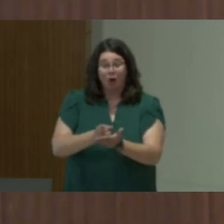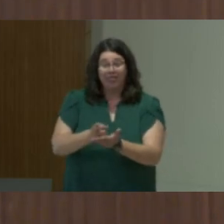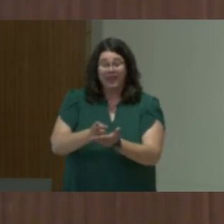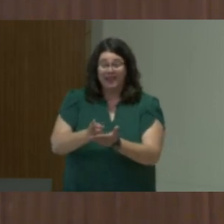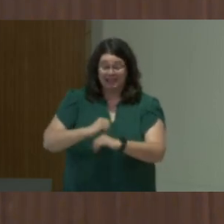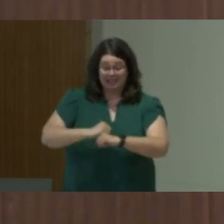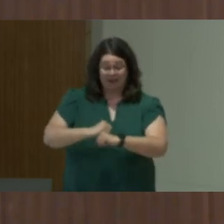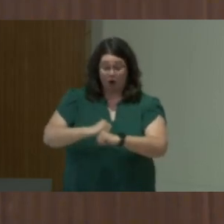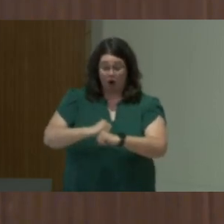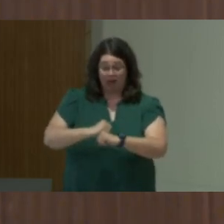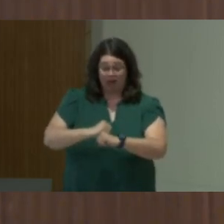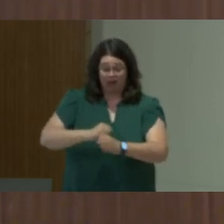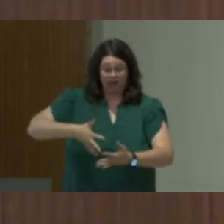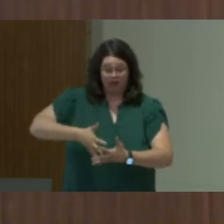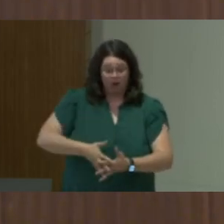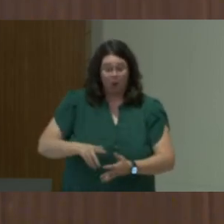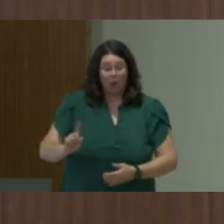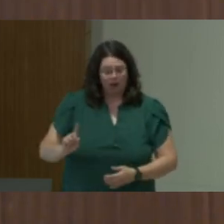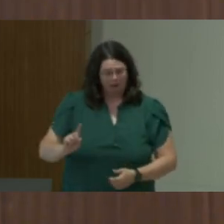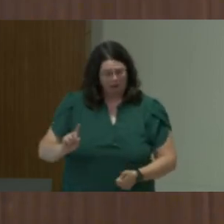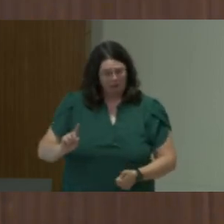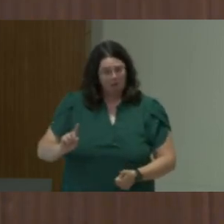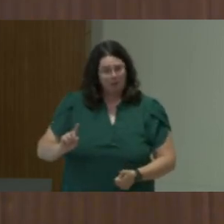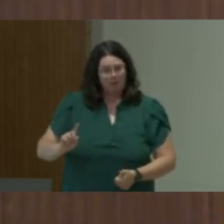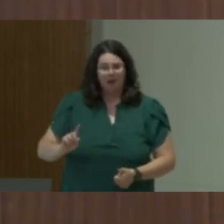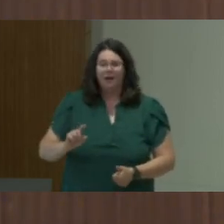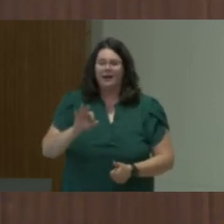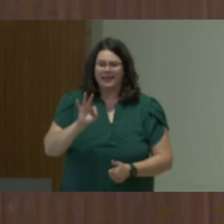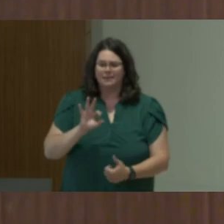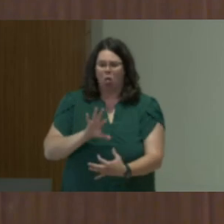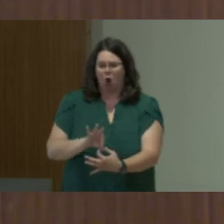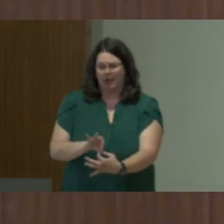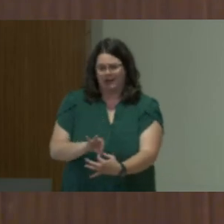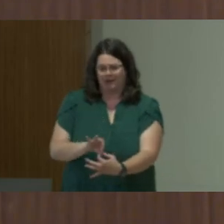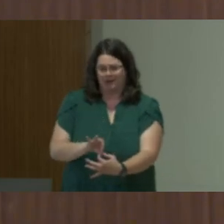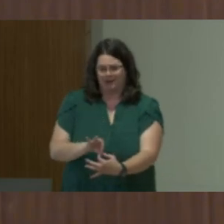While the older canonical model of disabled people as wards, objects of protection,